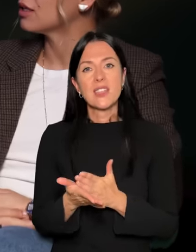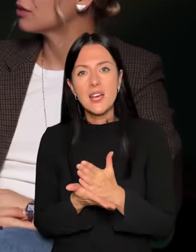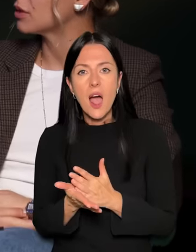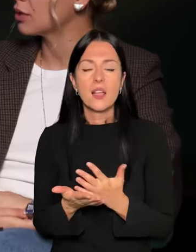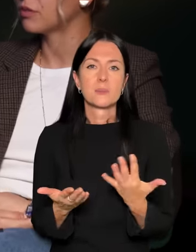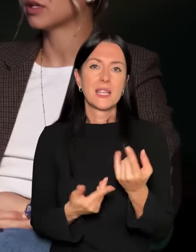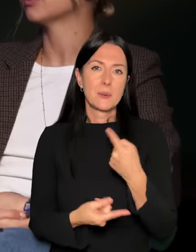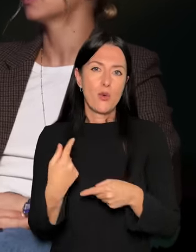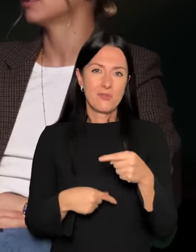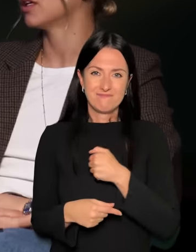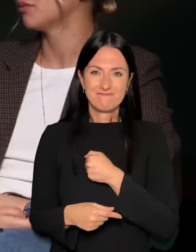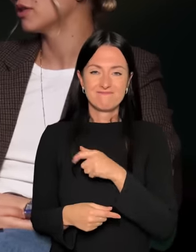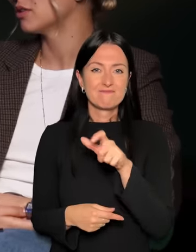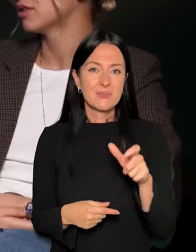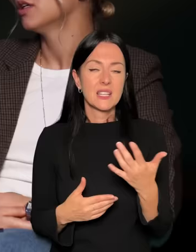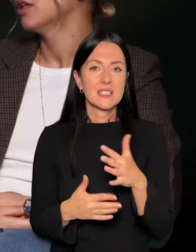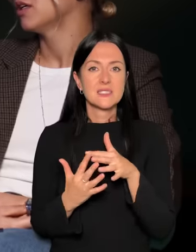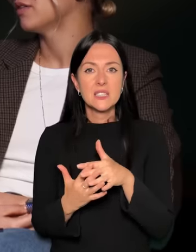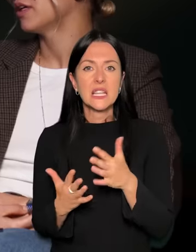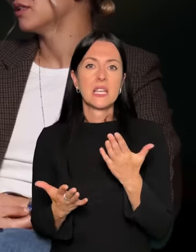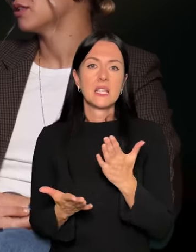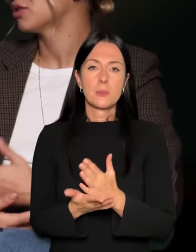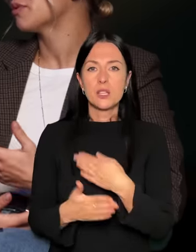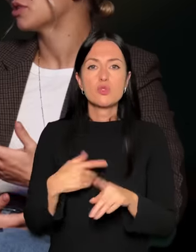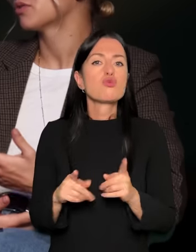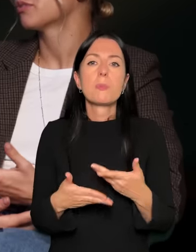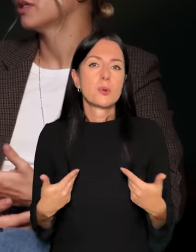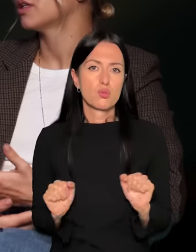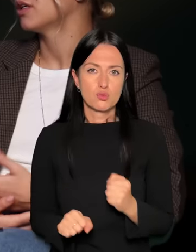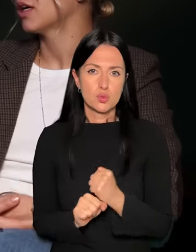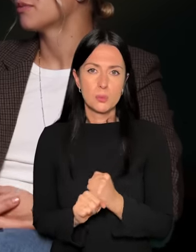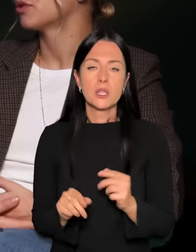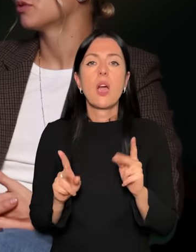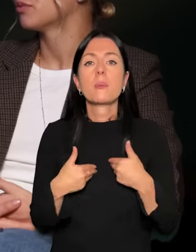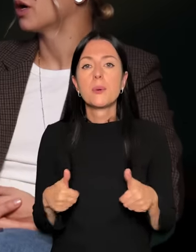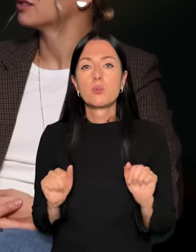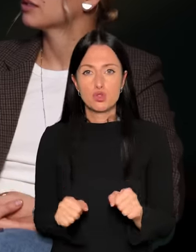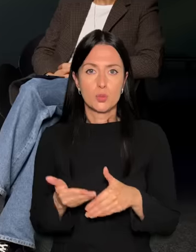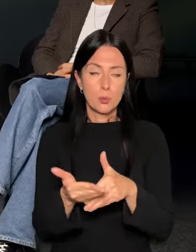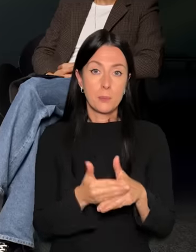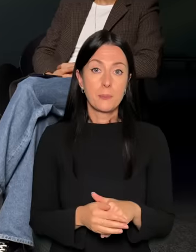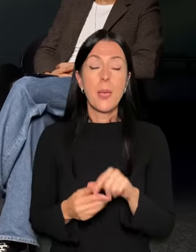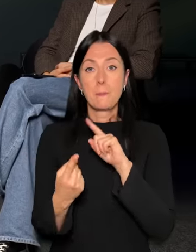veterans returning from war with disabilities? What can we do? And how can we help? First, you can